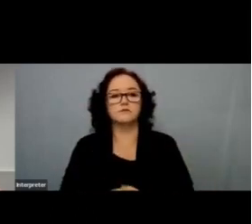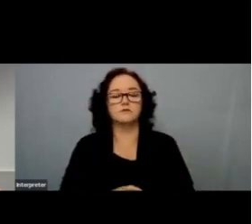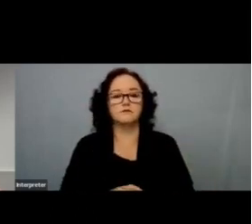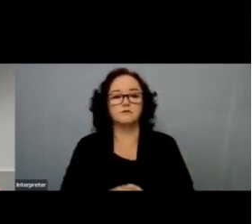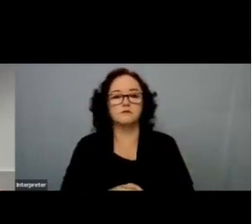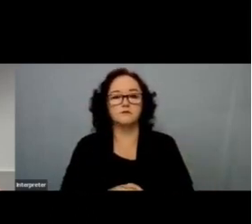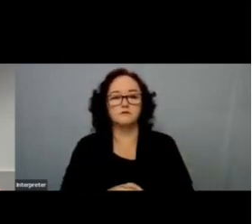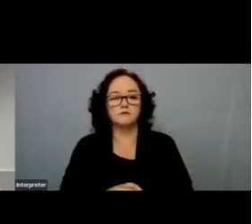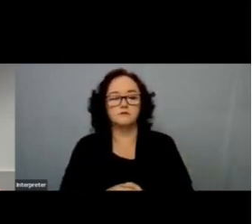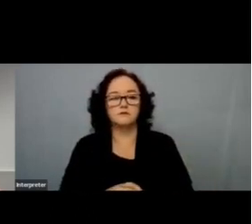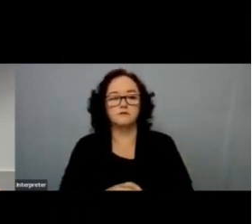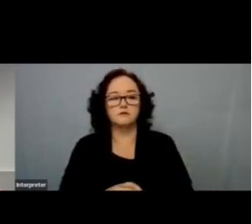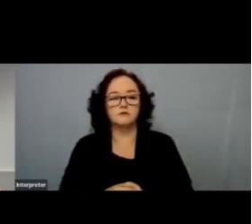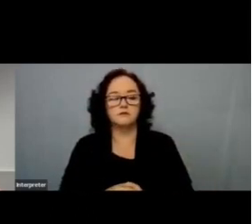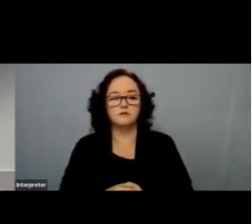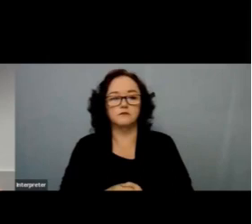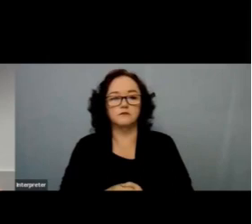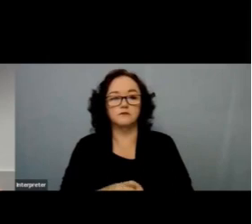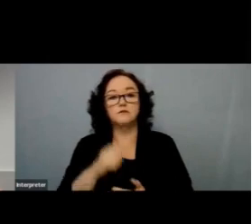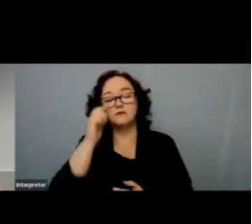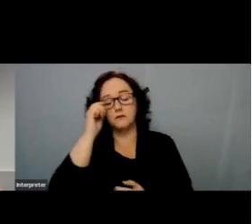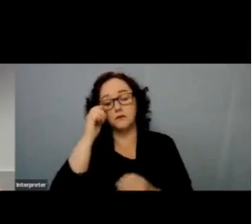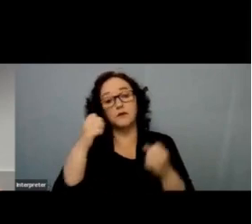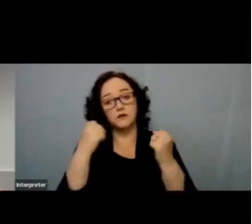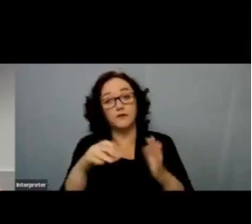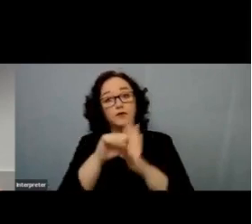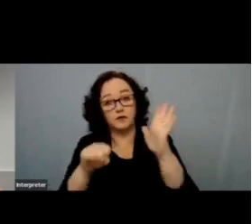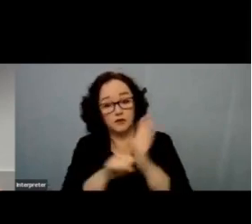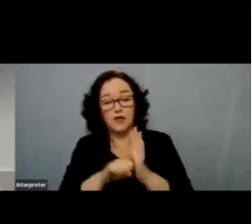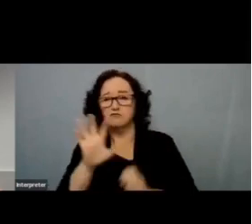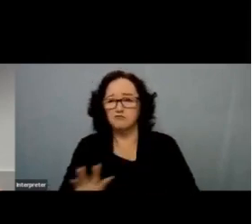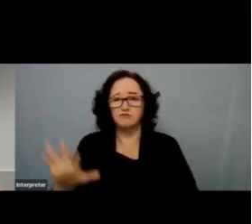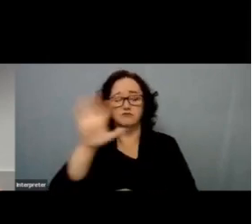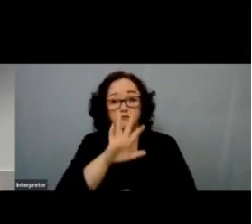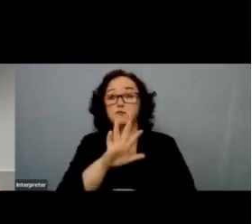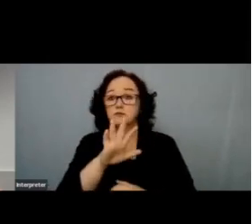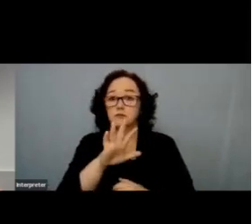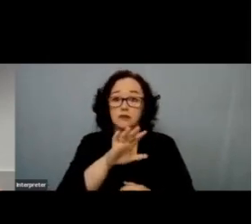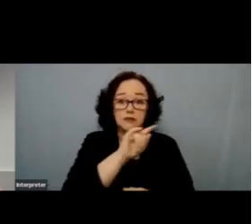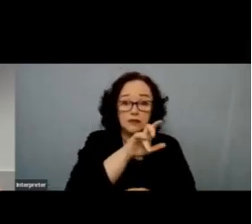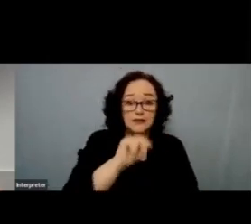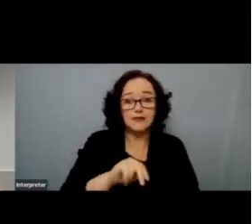there have been several states involved throughout Tennessee, Iowa, Pennsylvania, Colorado,